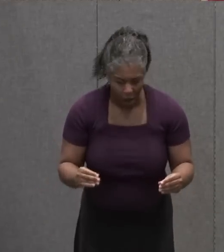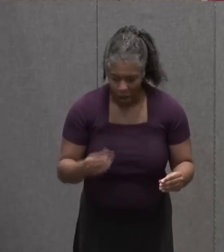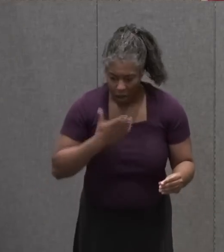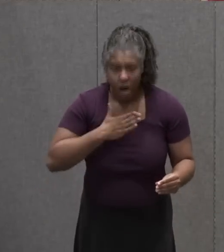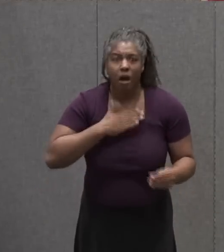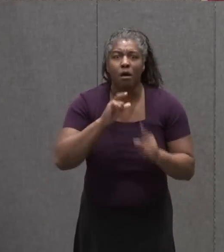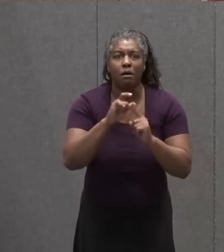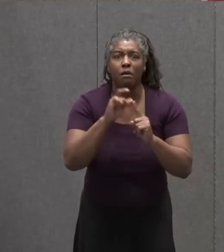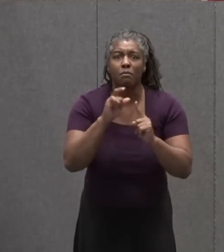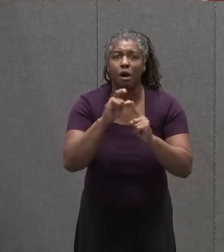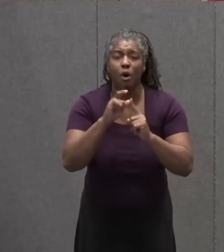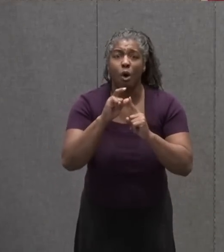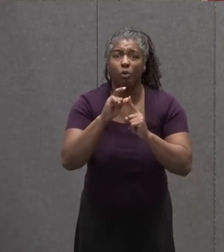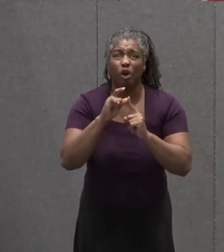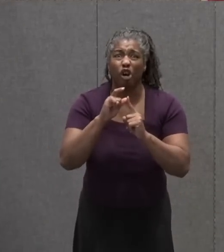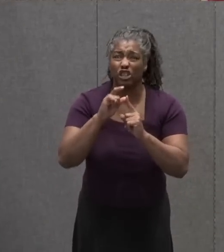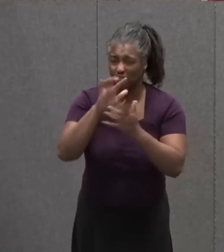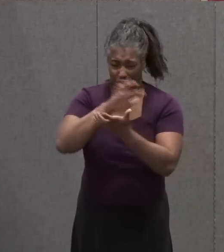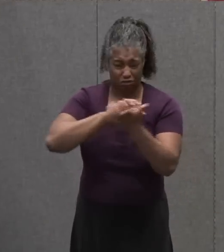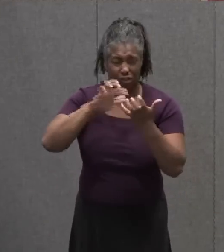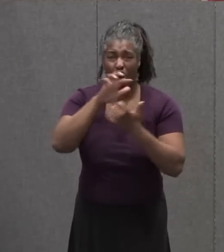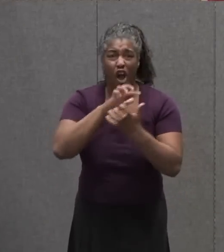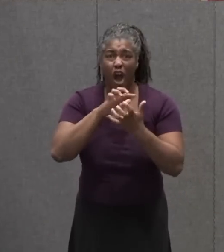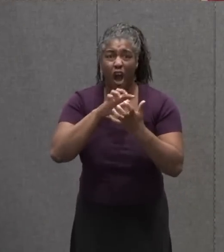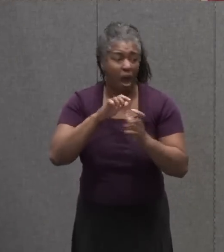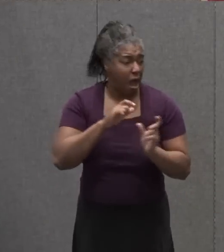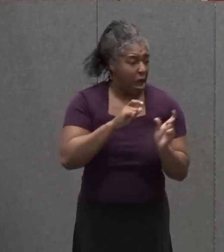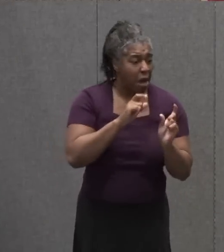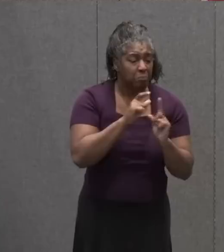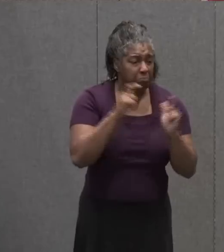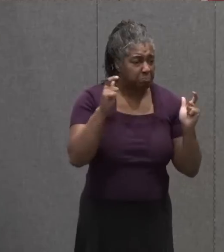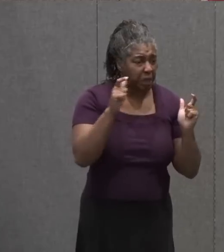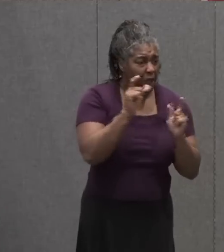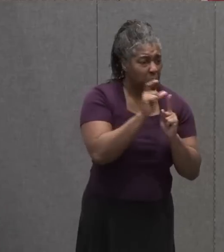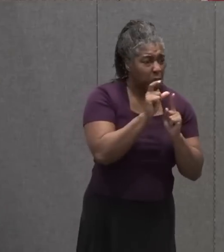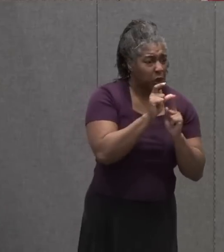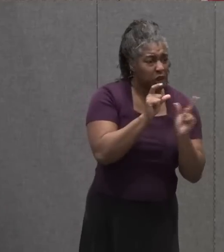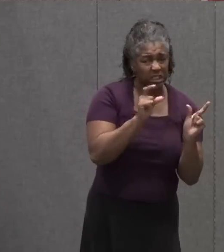big words next to little words, sad words next to dreamy words.